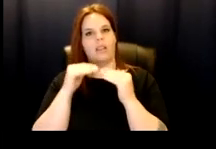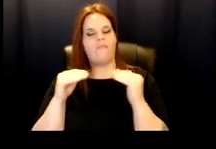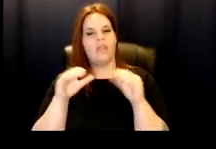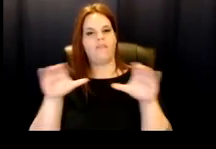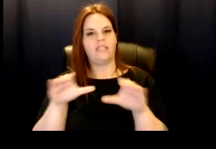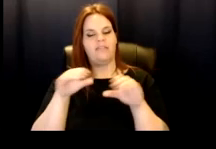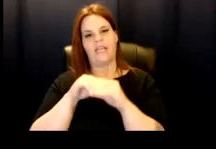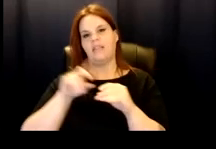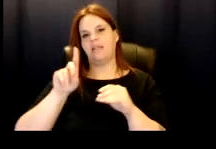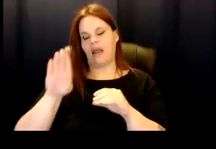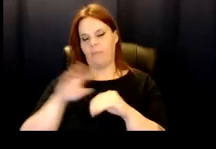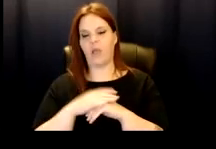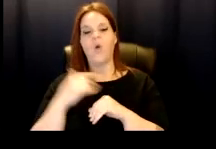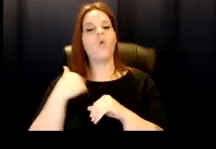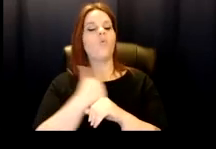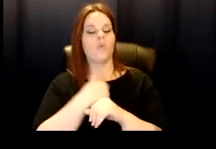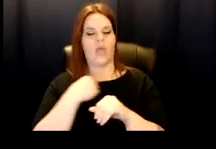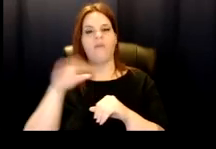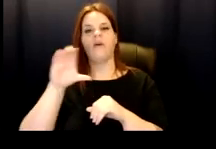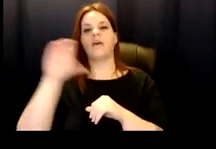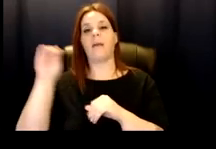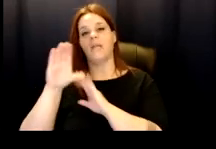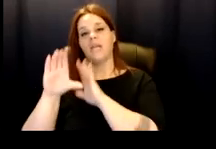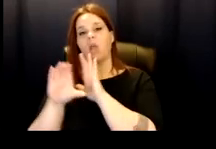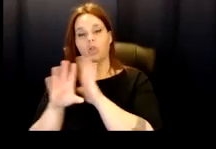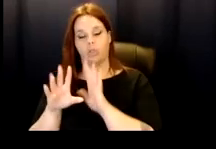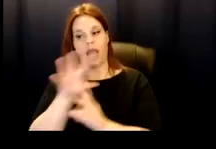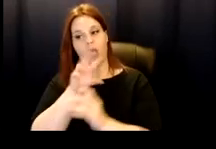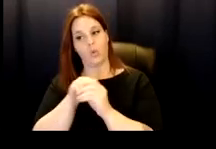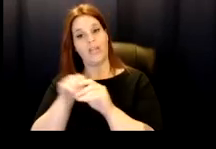a moment. We have employer characteristics including size of the employers, that would